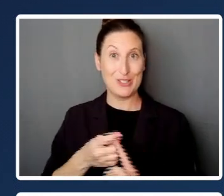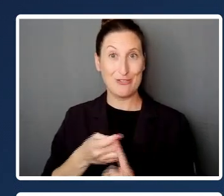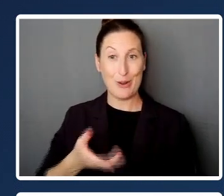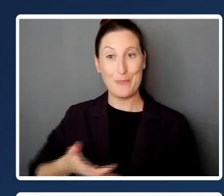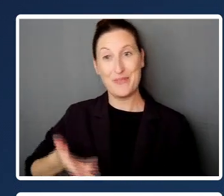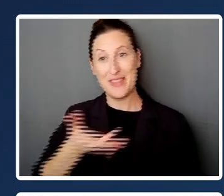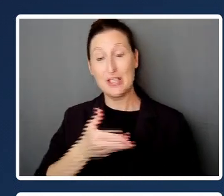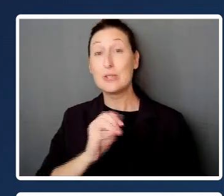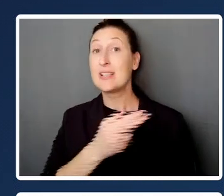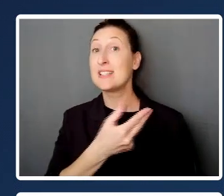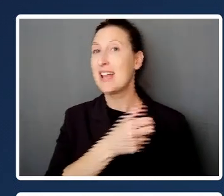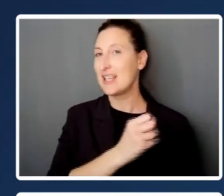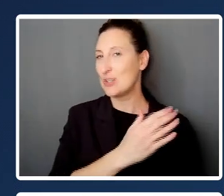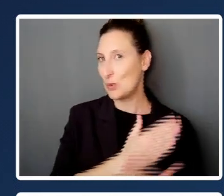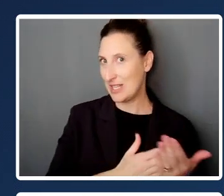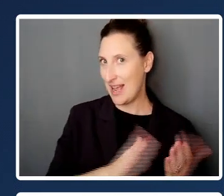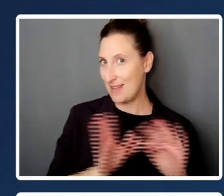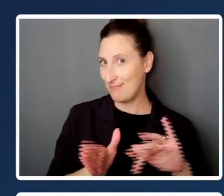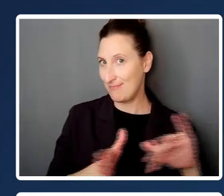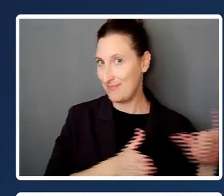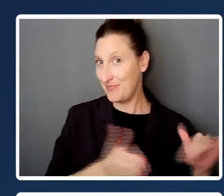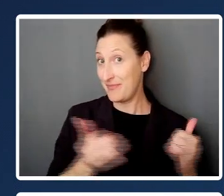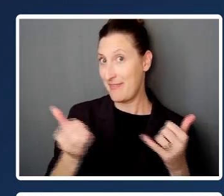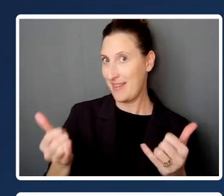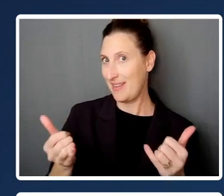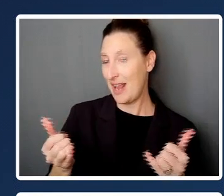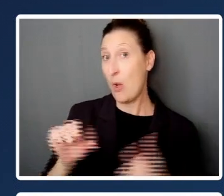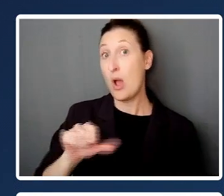And then credit goal were these three